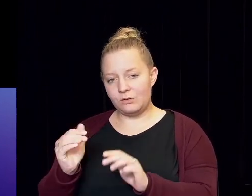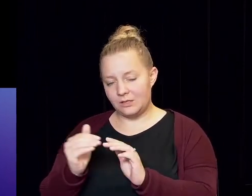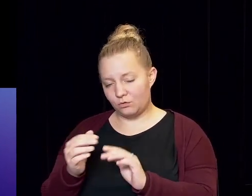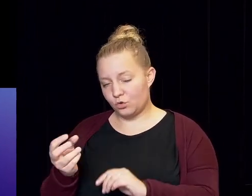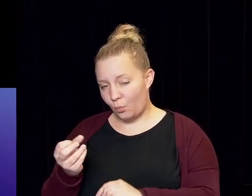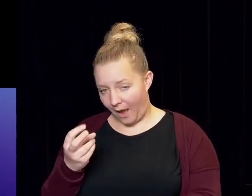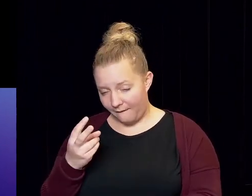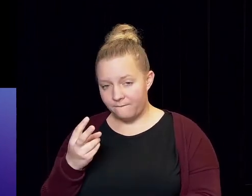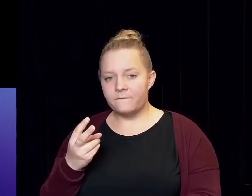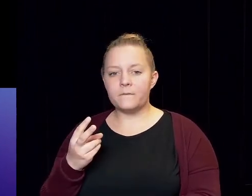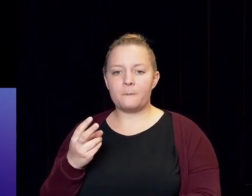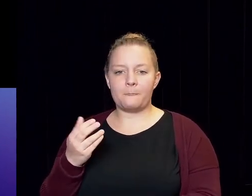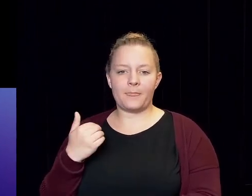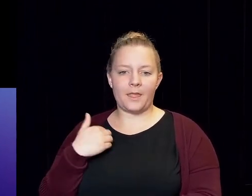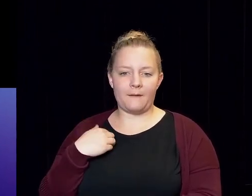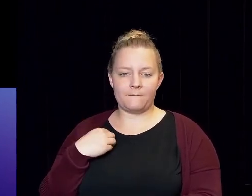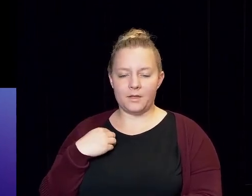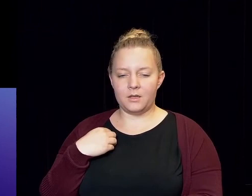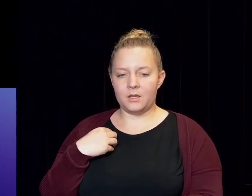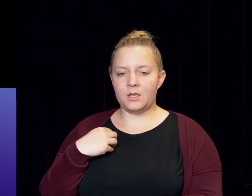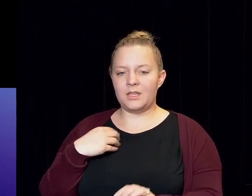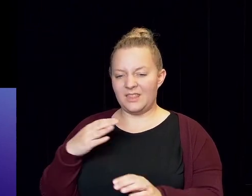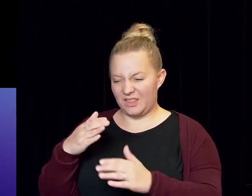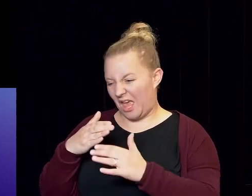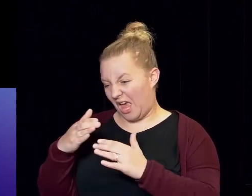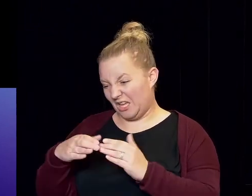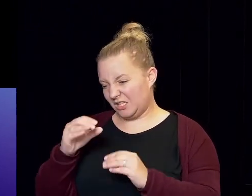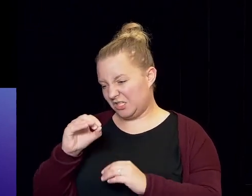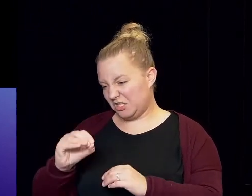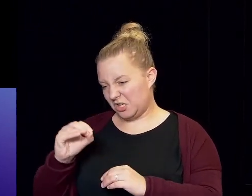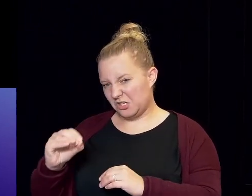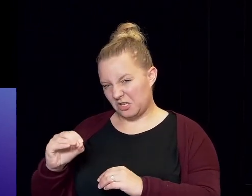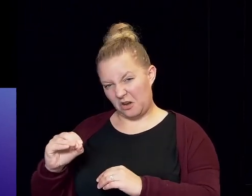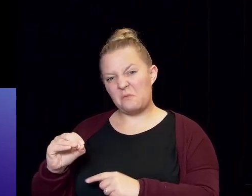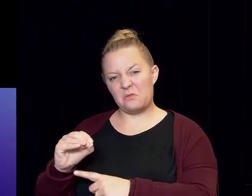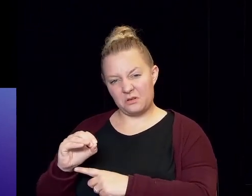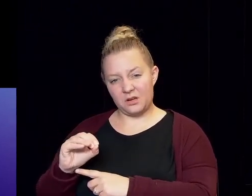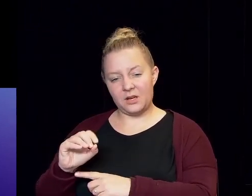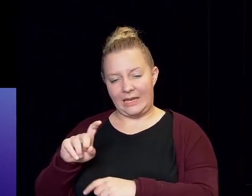I have these two extra zeros at the end here to hold place values. So, I need to put those on